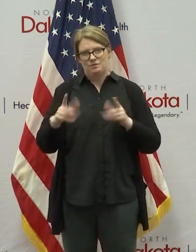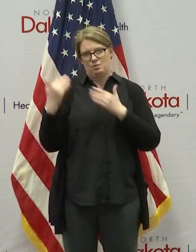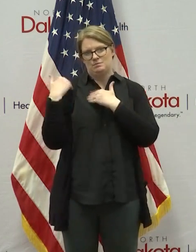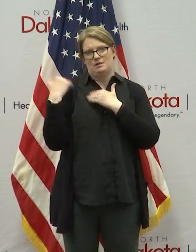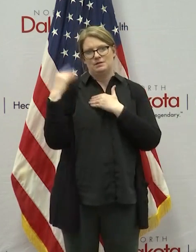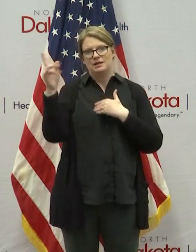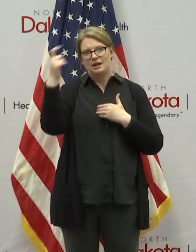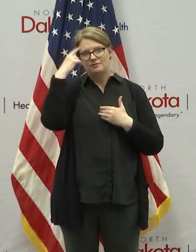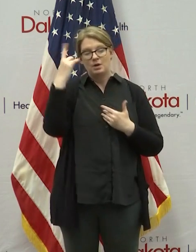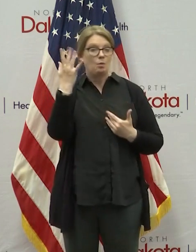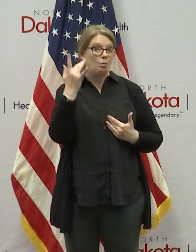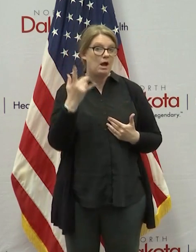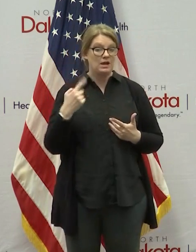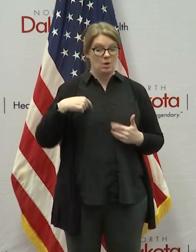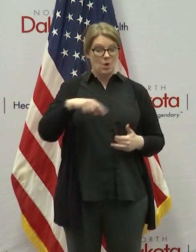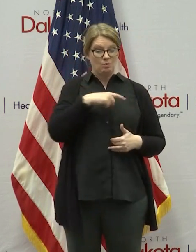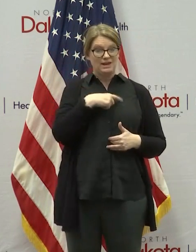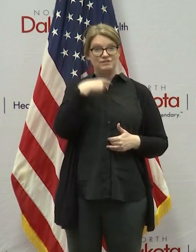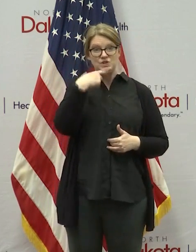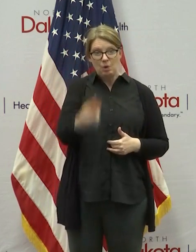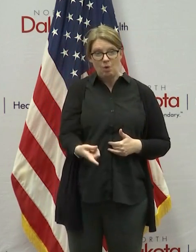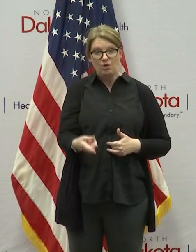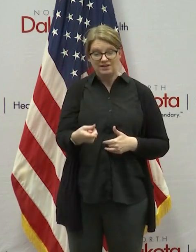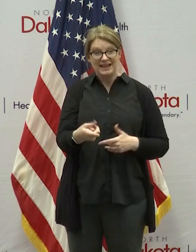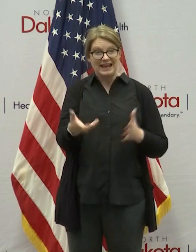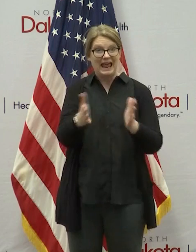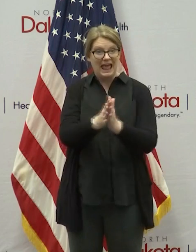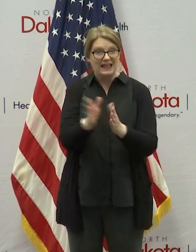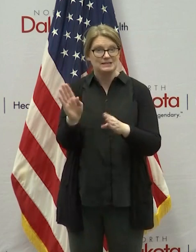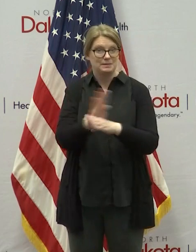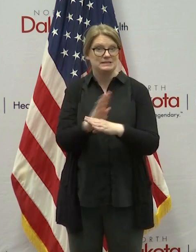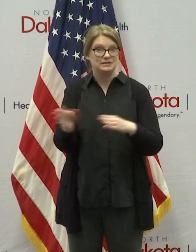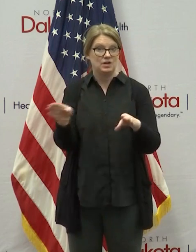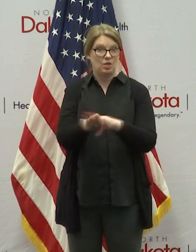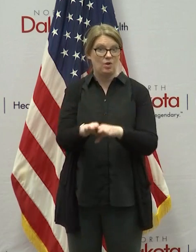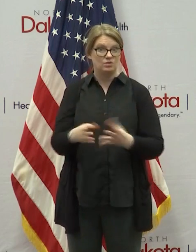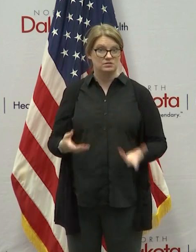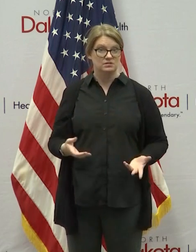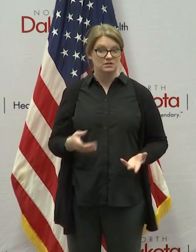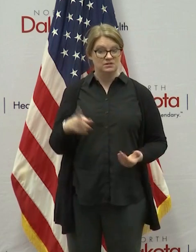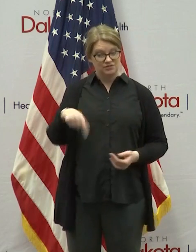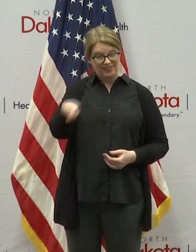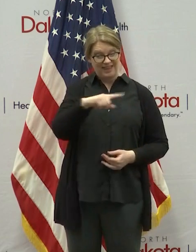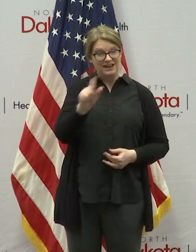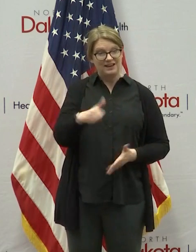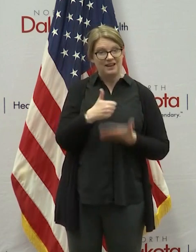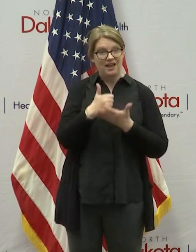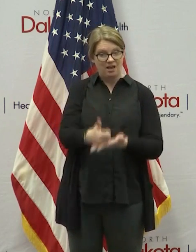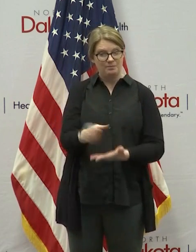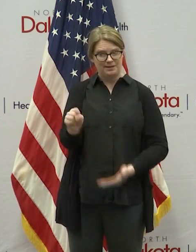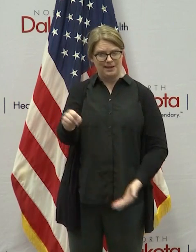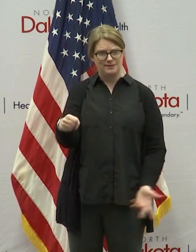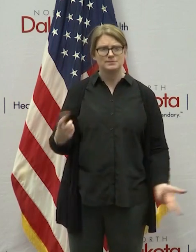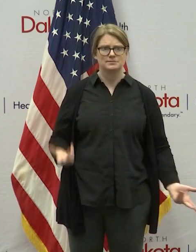HAS BECAUSE WE'VE ASKED BUSINESSES TO CLOSE AND I THINK WE GOT A STEP UP IN HELPING OUT THOSE BUSINESSES AND THEIR